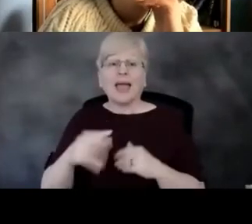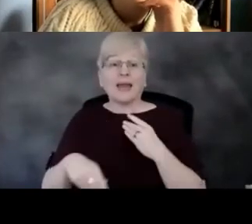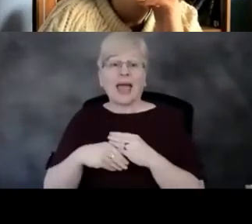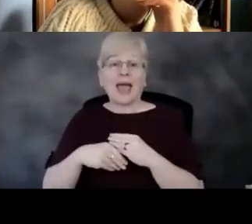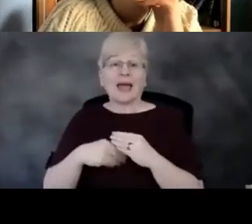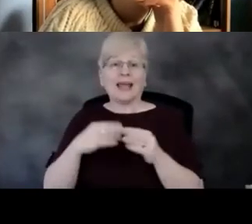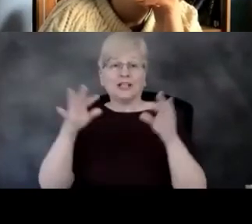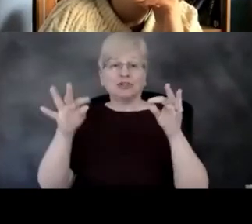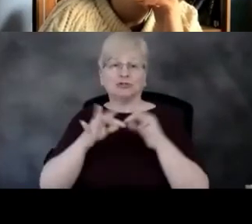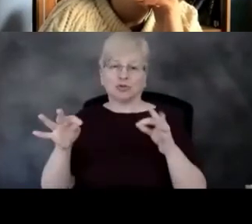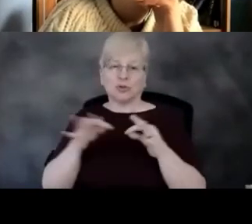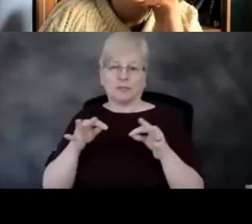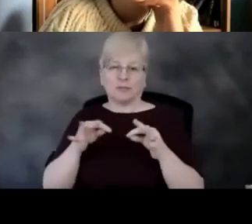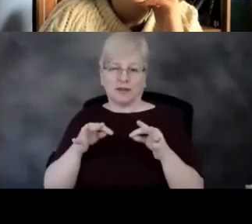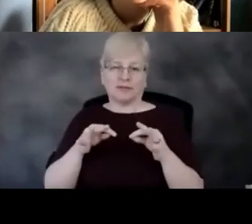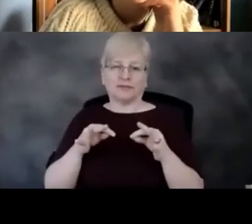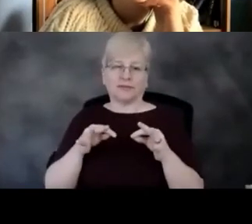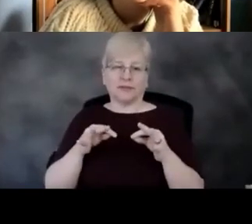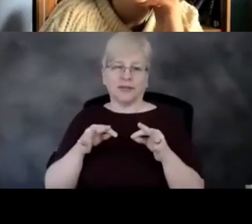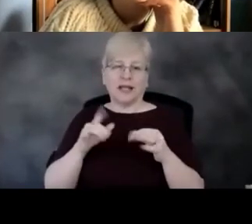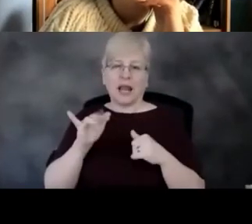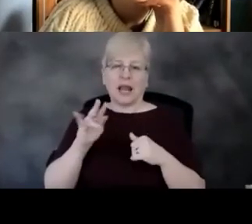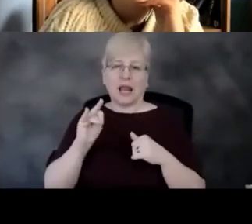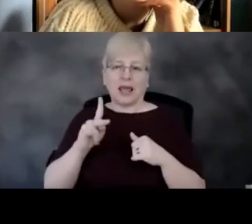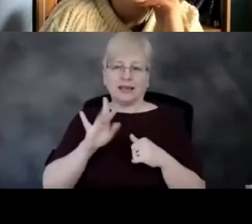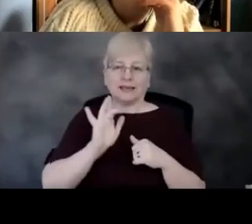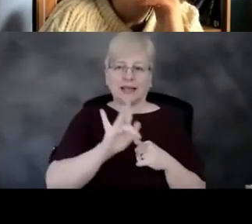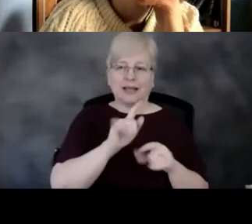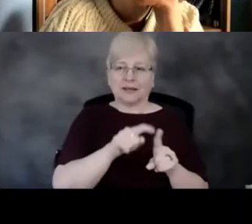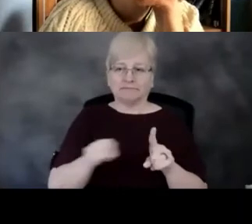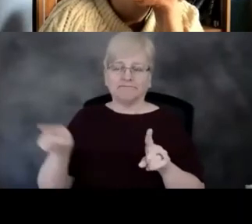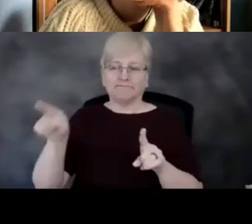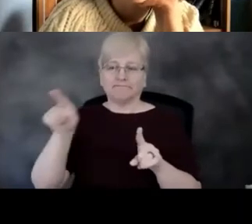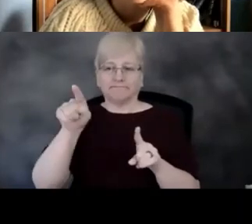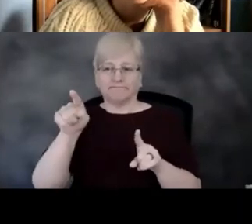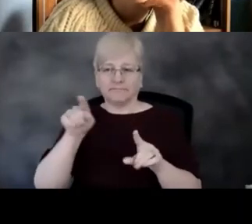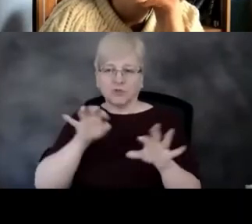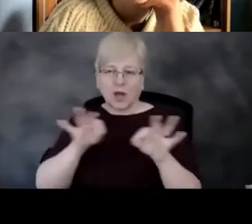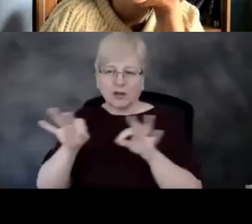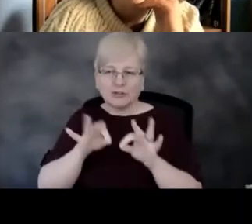people who use screen readers understand what 17:34:13 the link is leading to peer for example